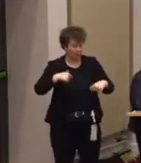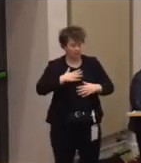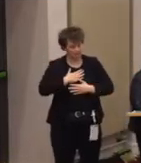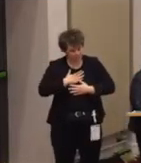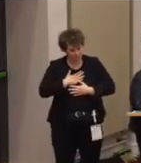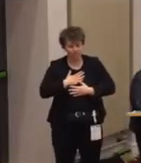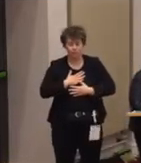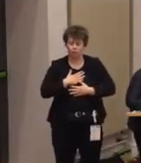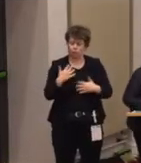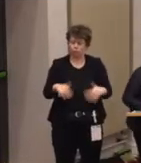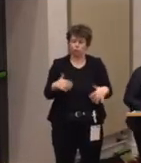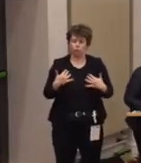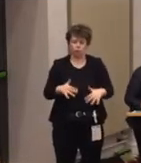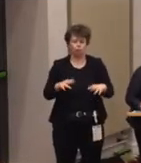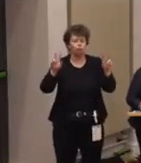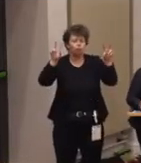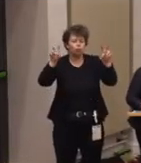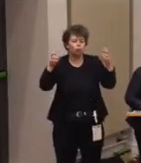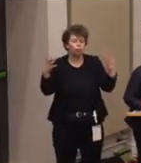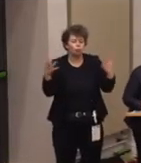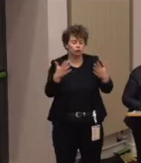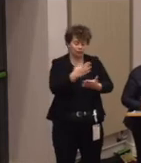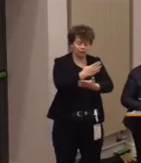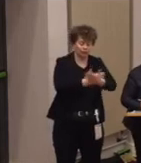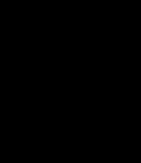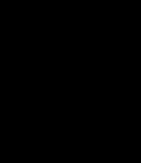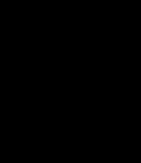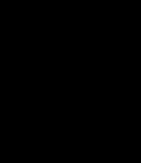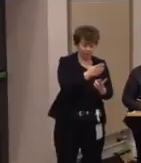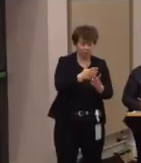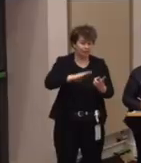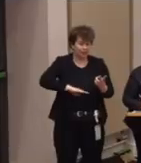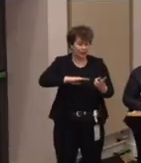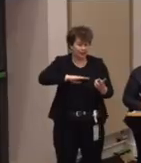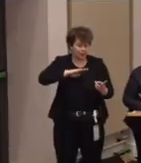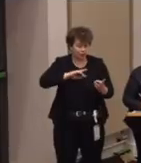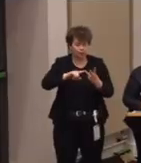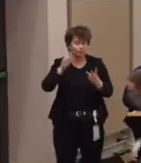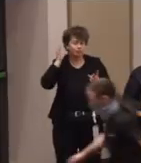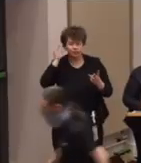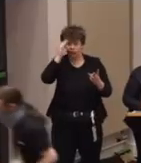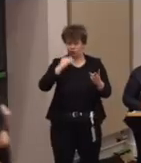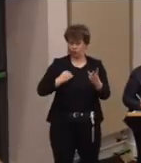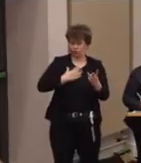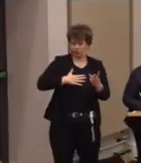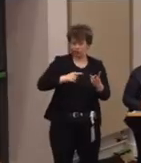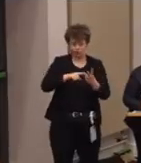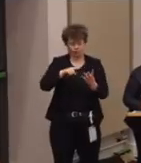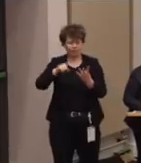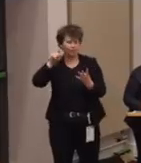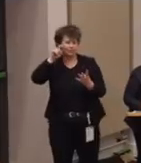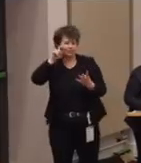to speak on intersection of disability, age, gender and sex and the title is the age of